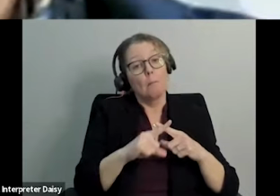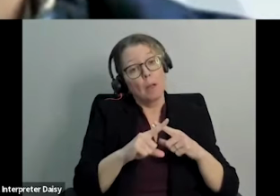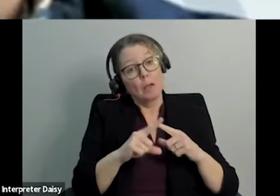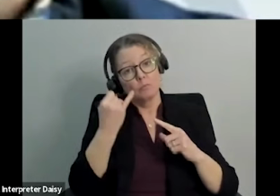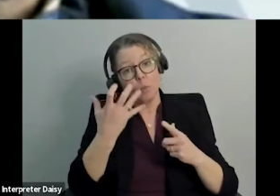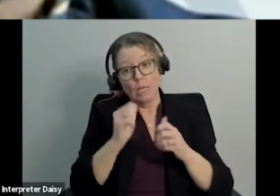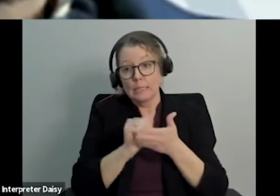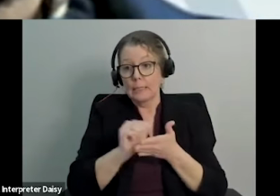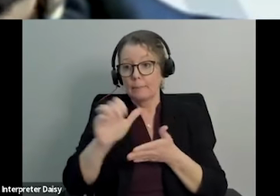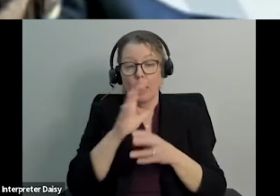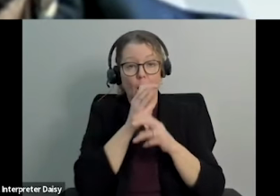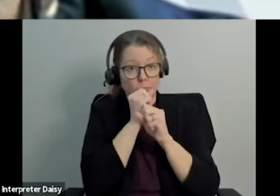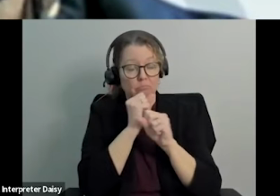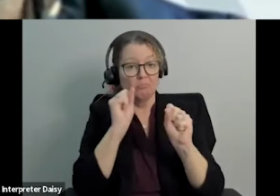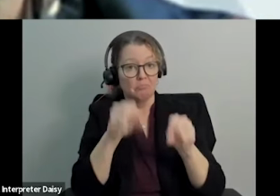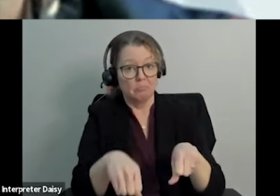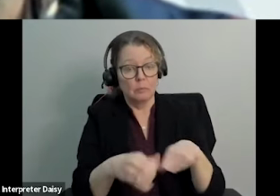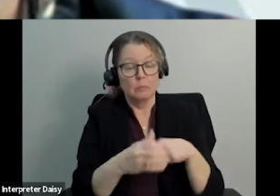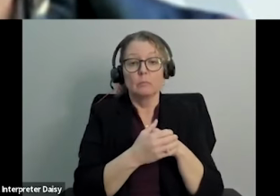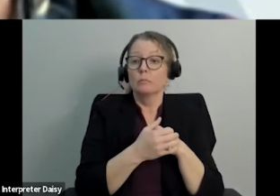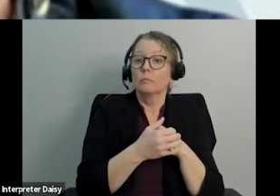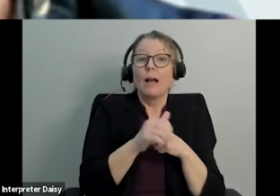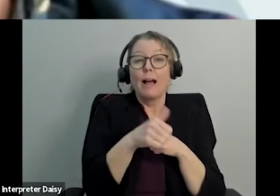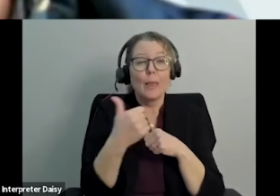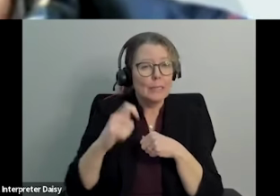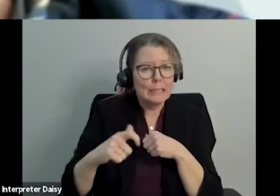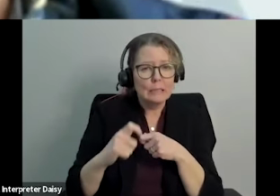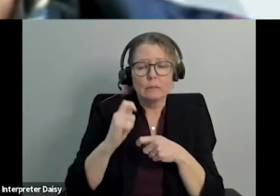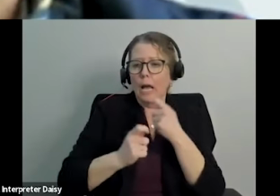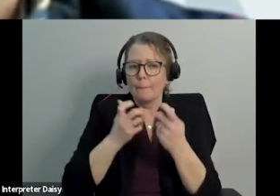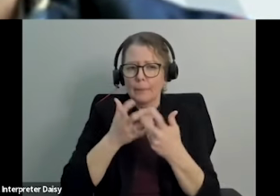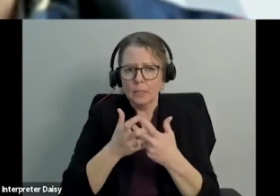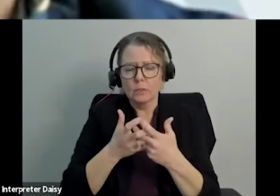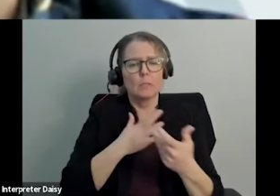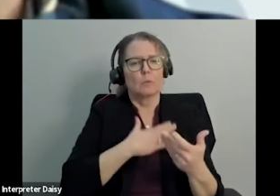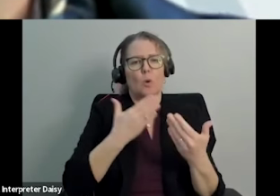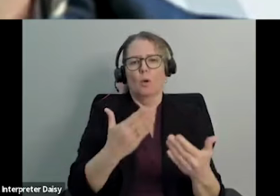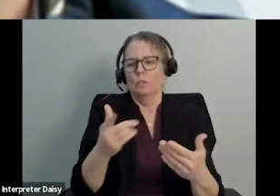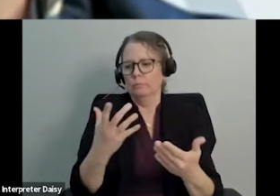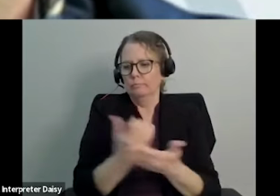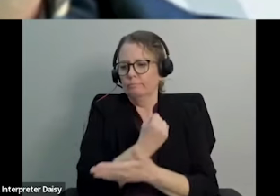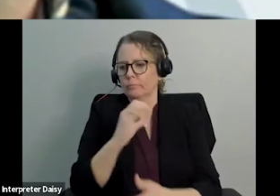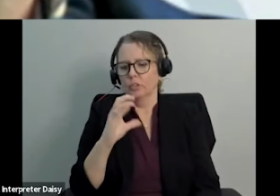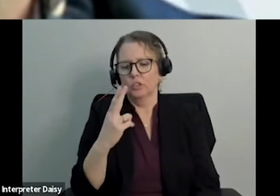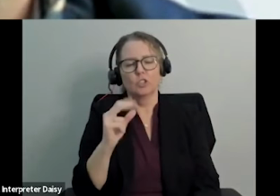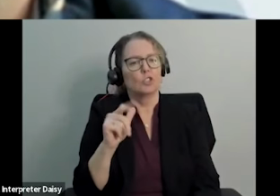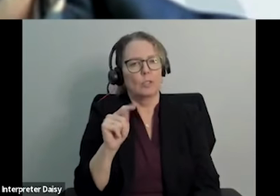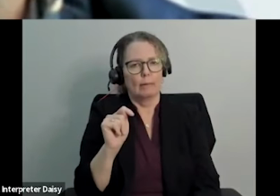If you have any other questions, concerns, or recommendation needs during the session, please use the chat feature and send a message to the host.